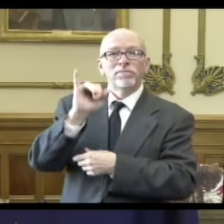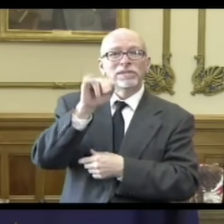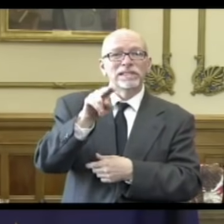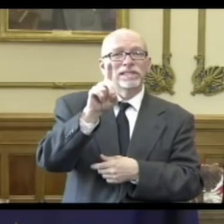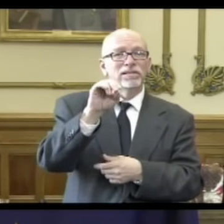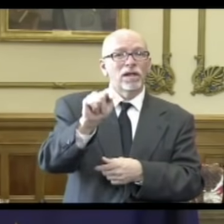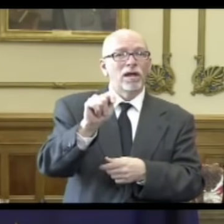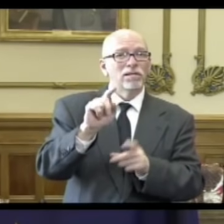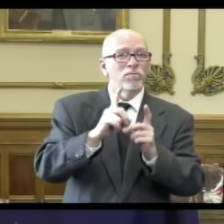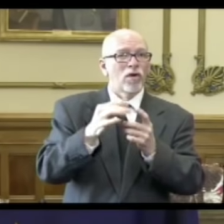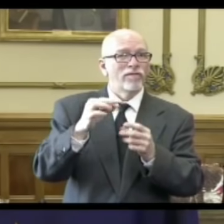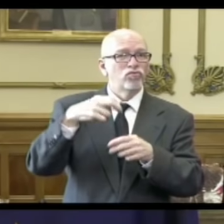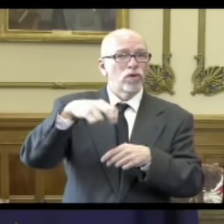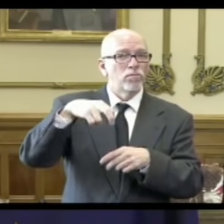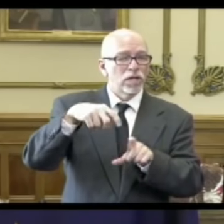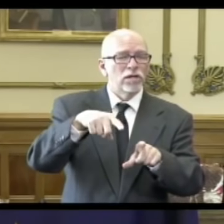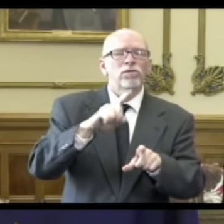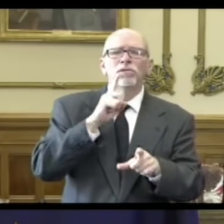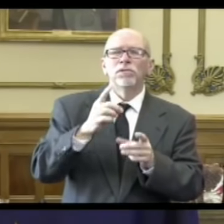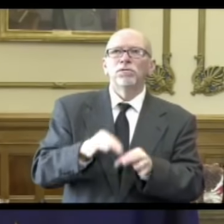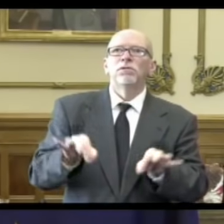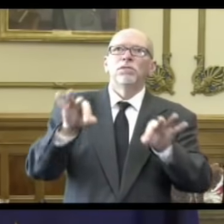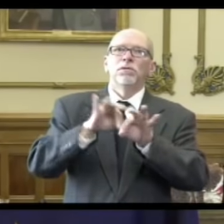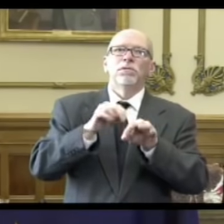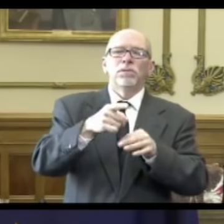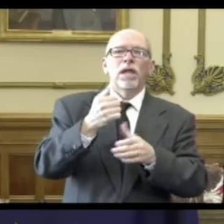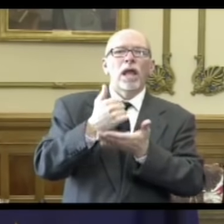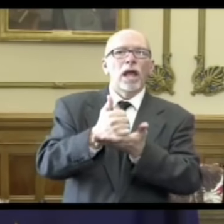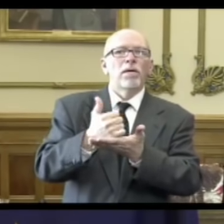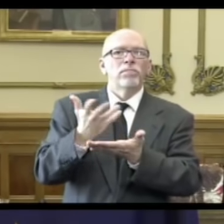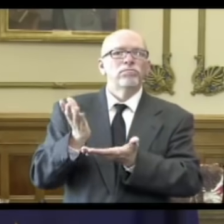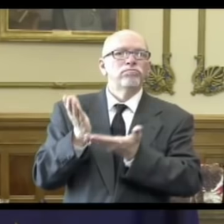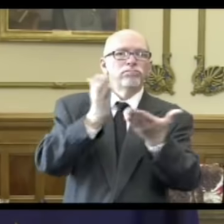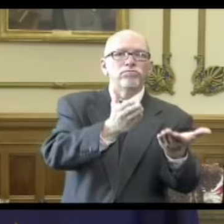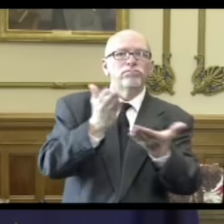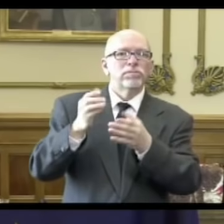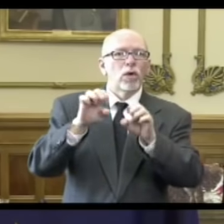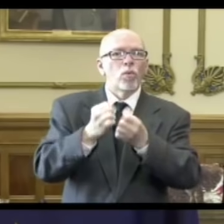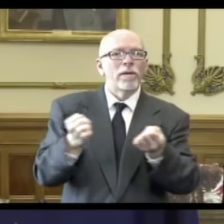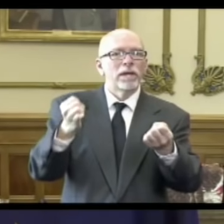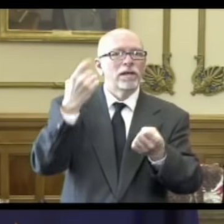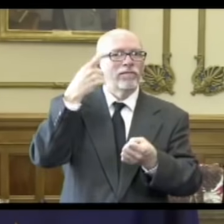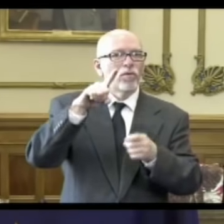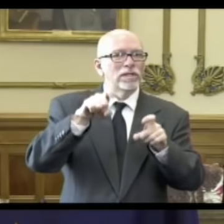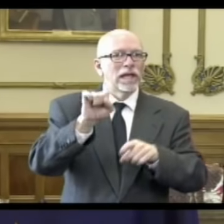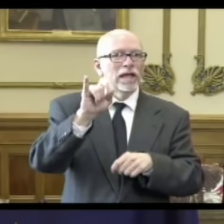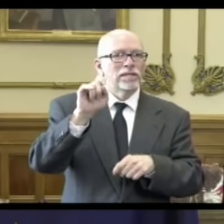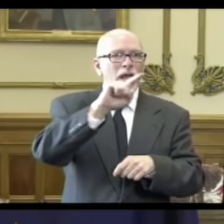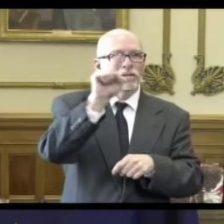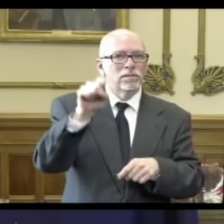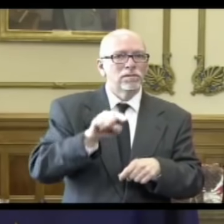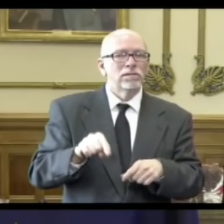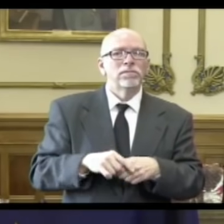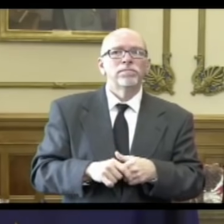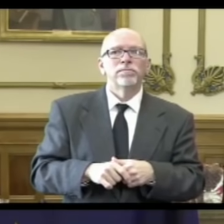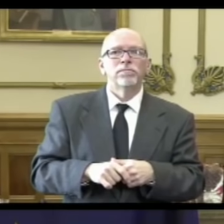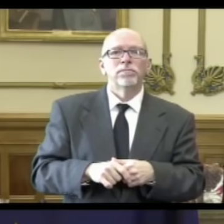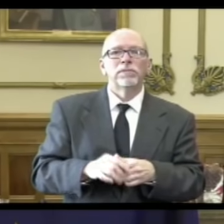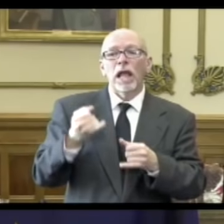SCHOOL SITES FOR US TO THE DRIVE-THRU TESTING BATTLE AND INTO THIS EQUATION IN DOT WHO